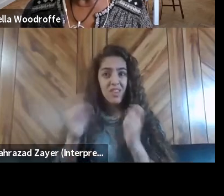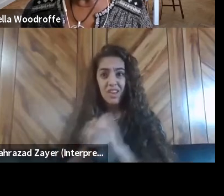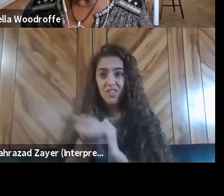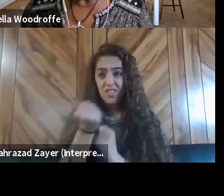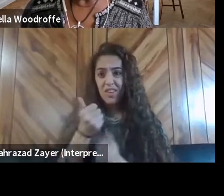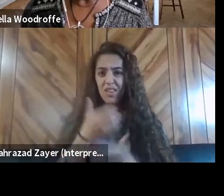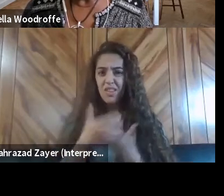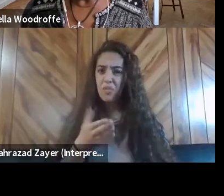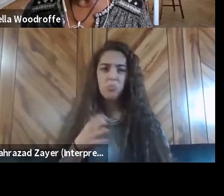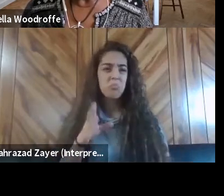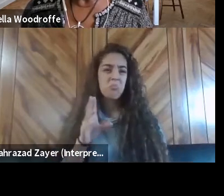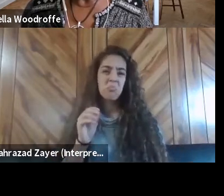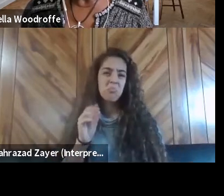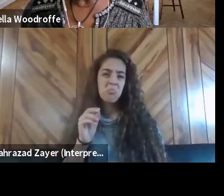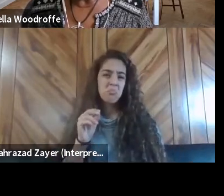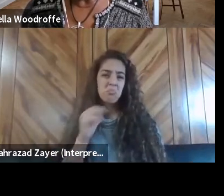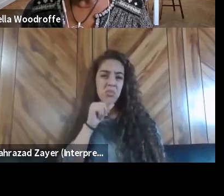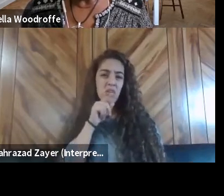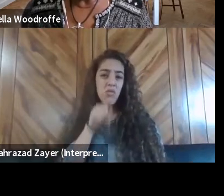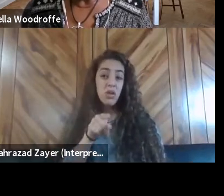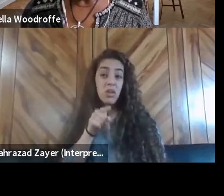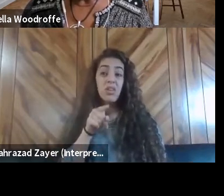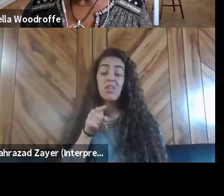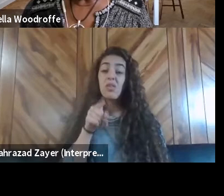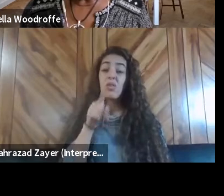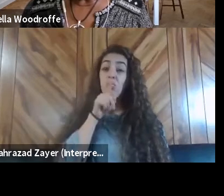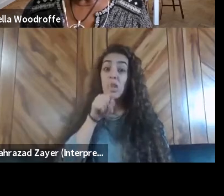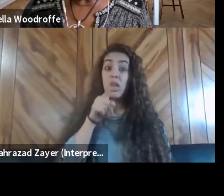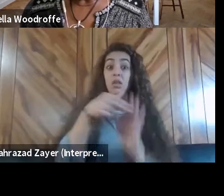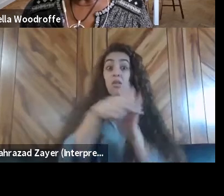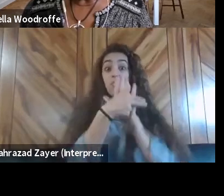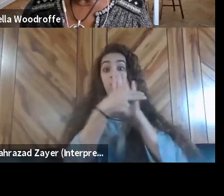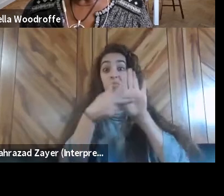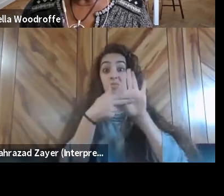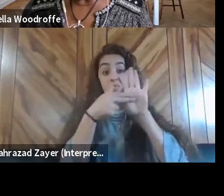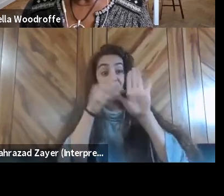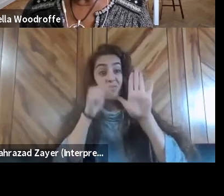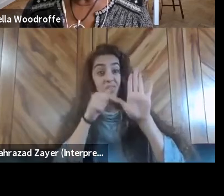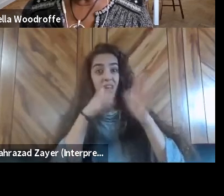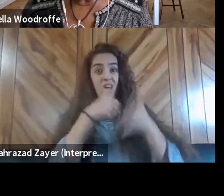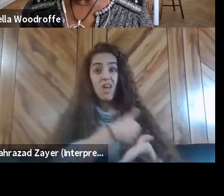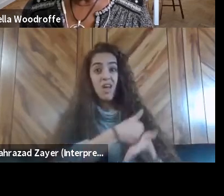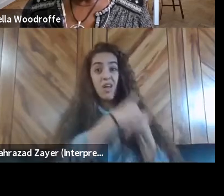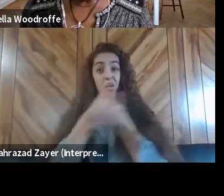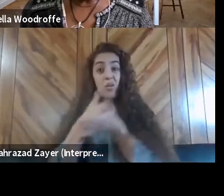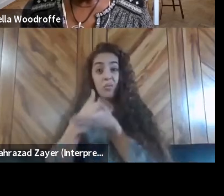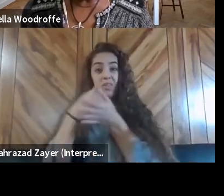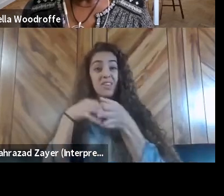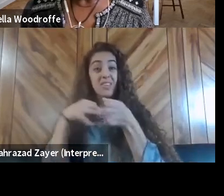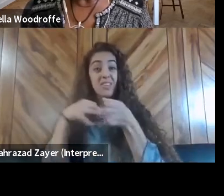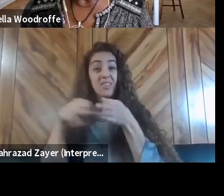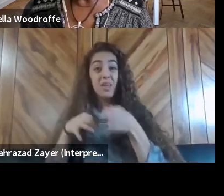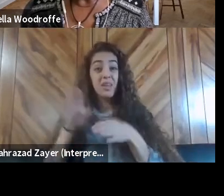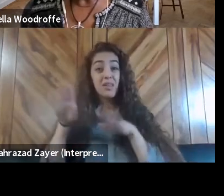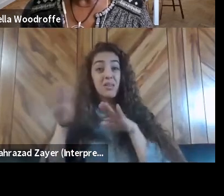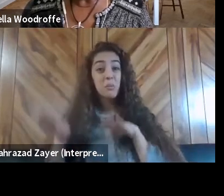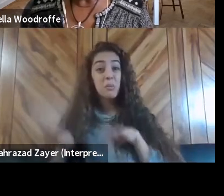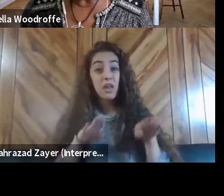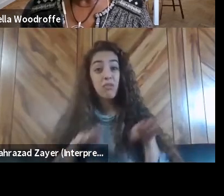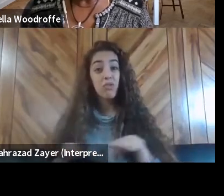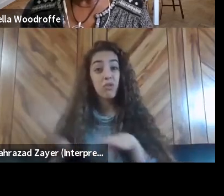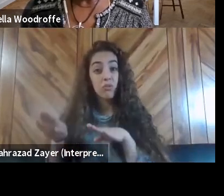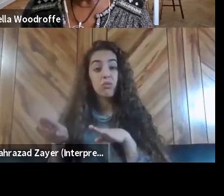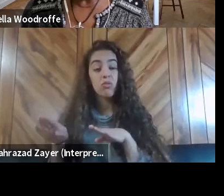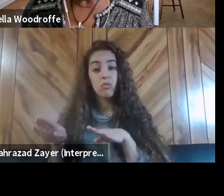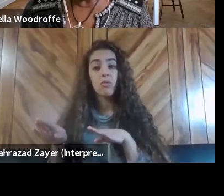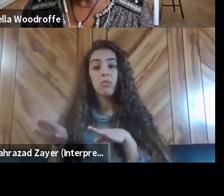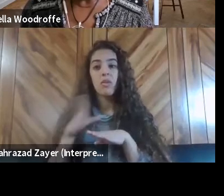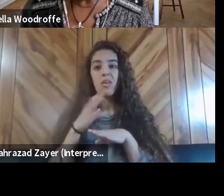simply a way of explaining behaviors and issues that I had